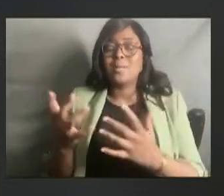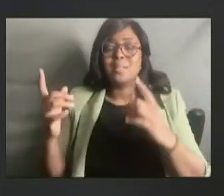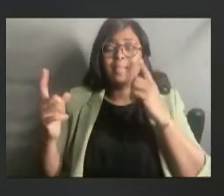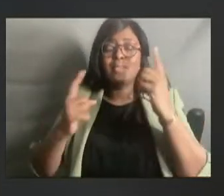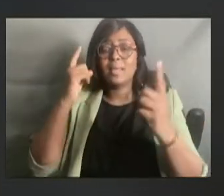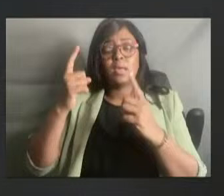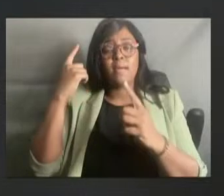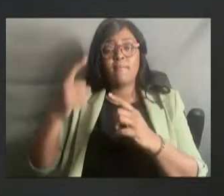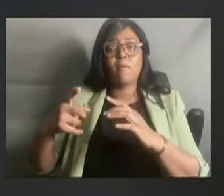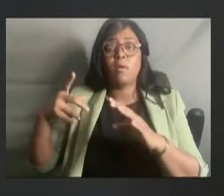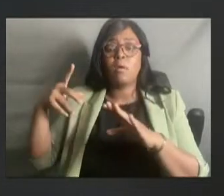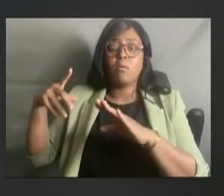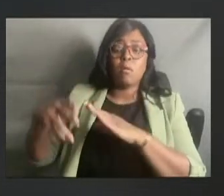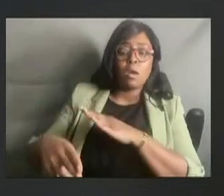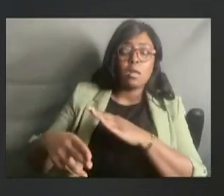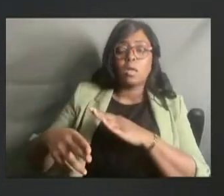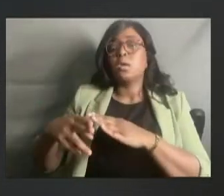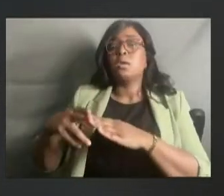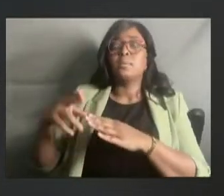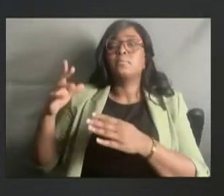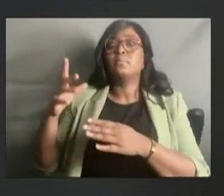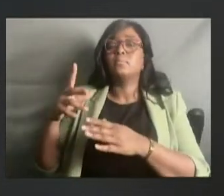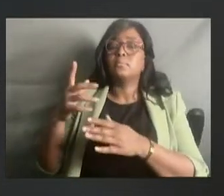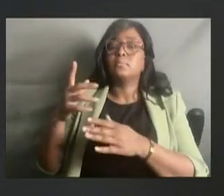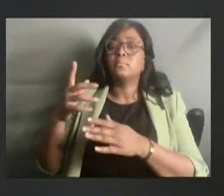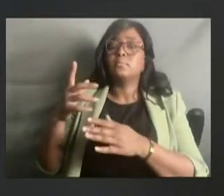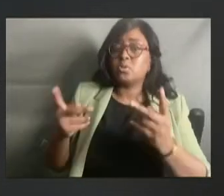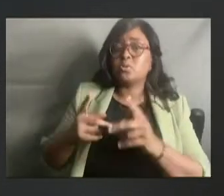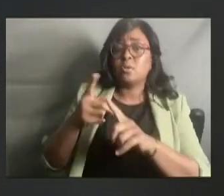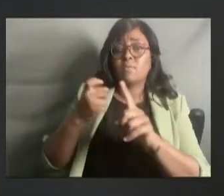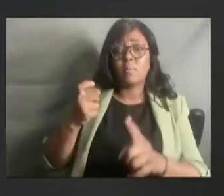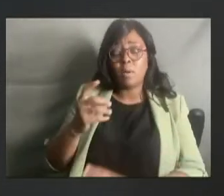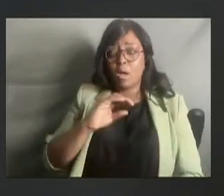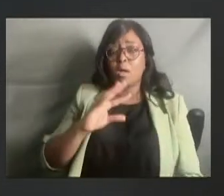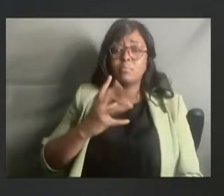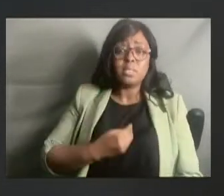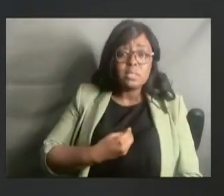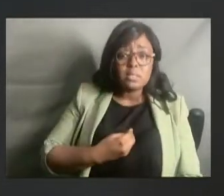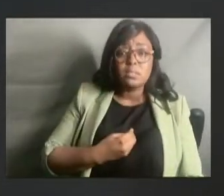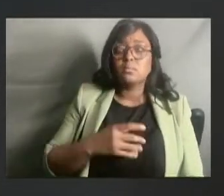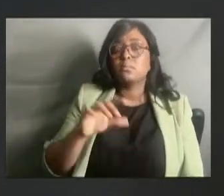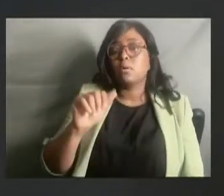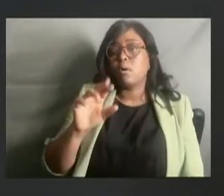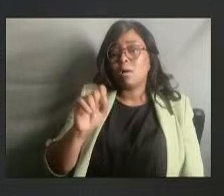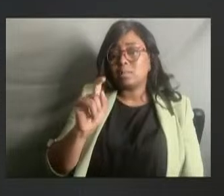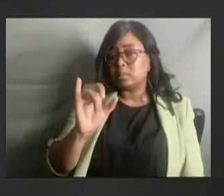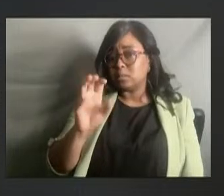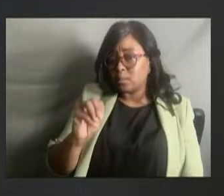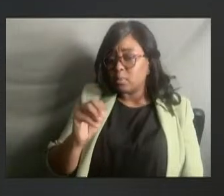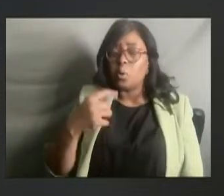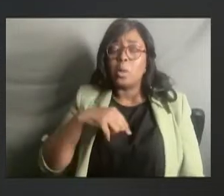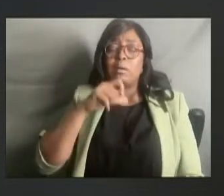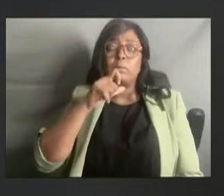where you're coming from. What is the thinking of cutting